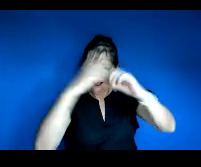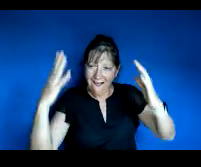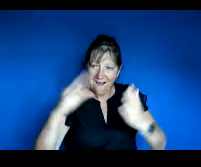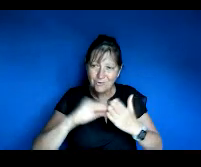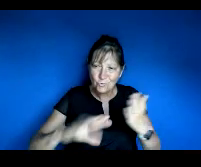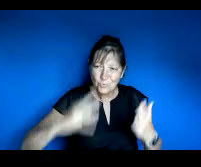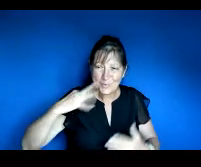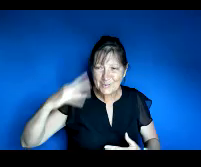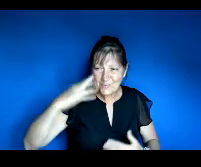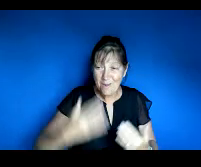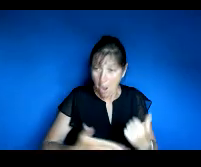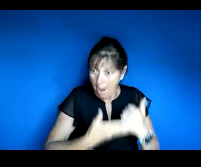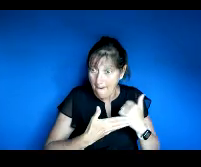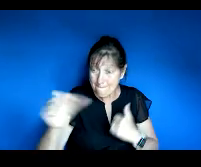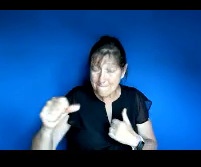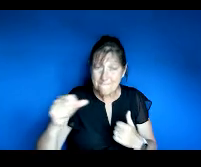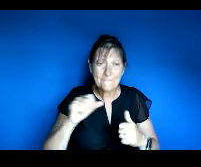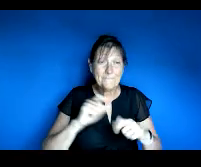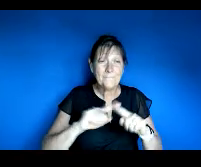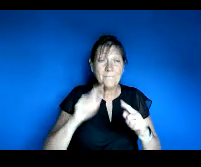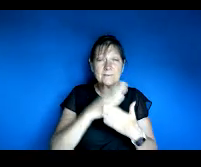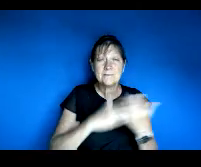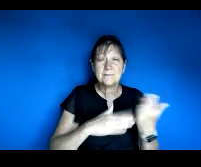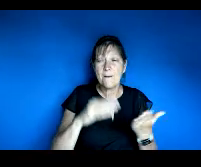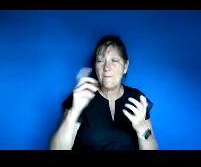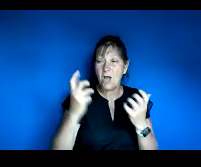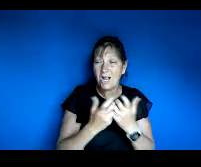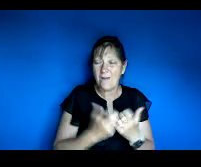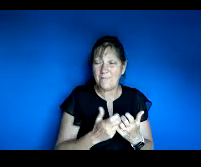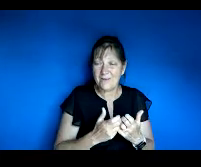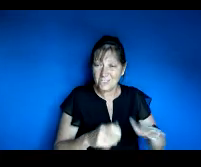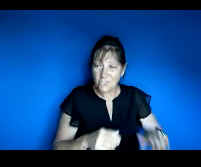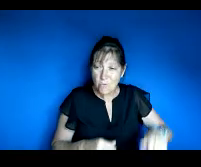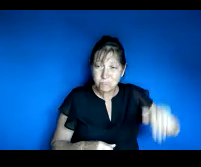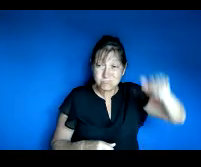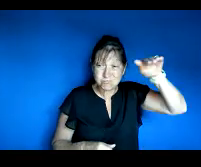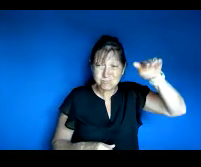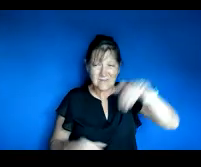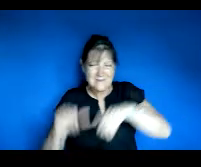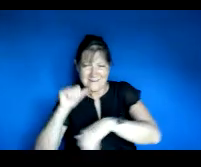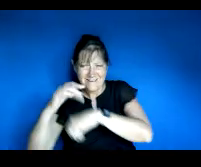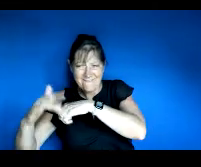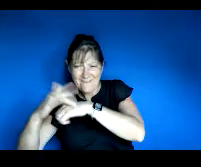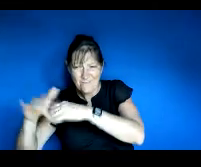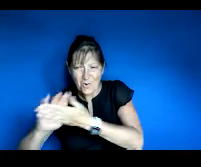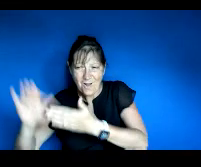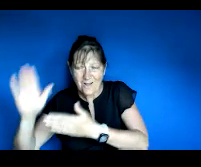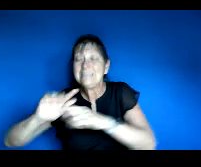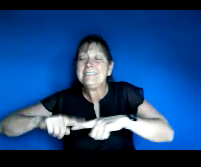But, you know, some accommodations that are available to students at the K-12 level just aren't available or are very different at the college level.